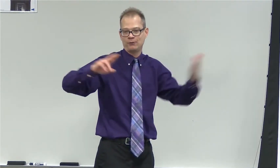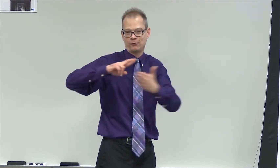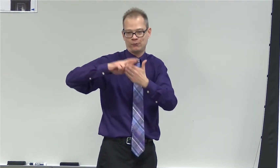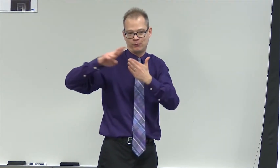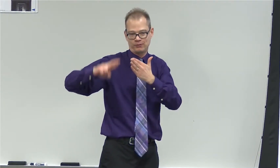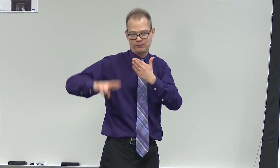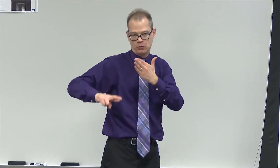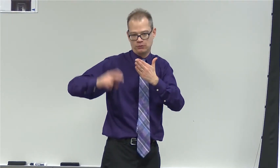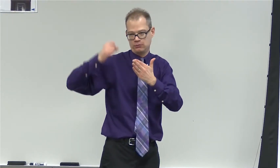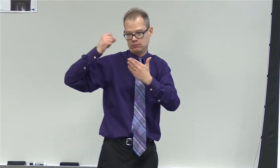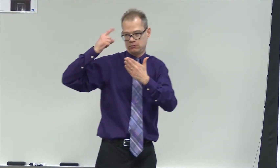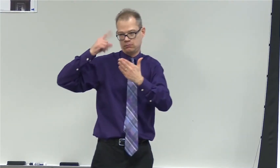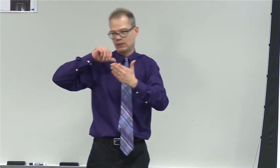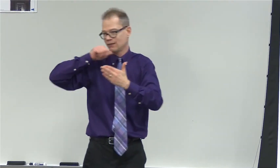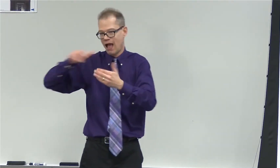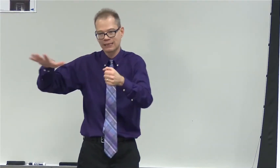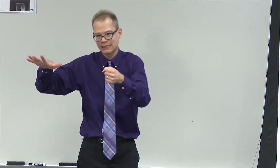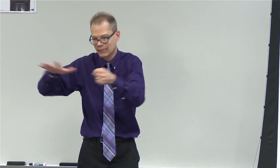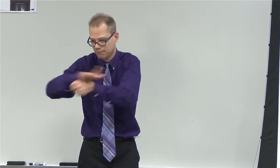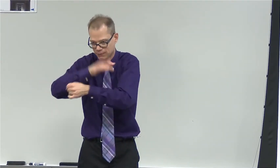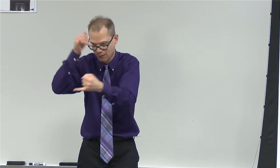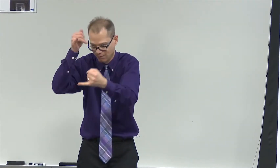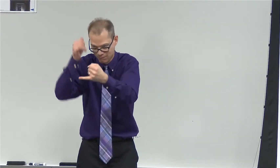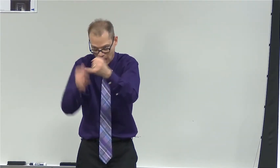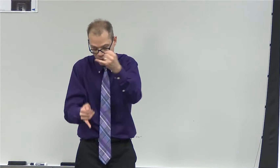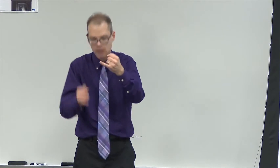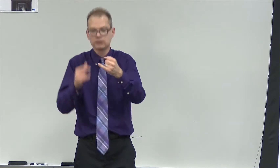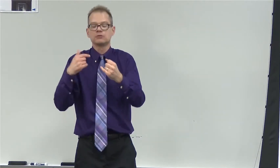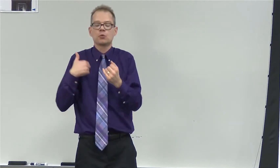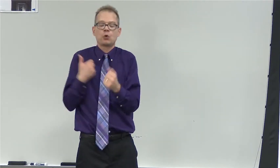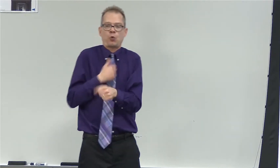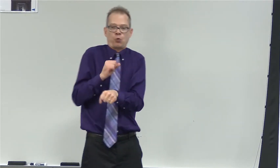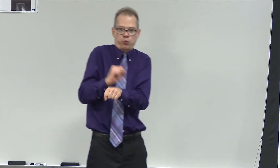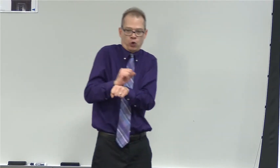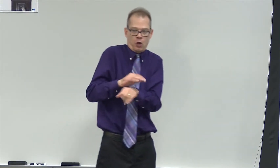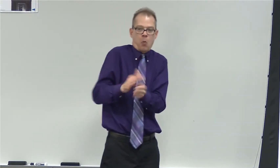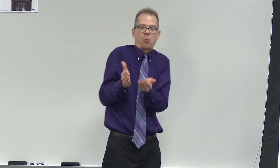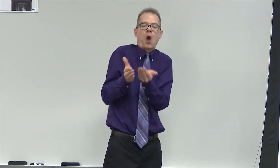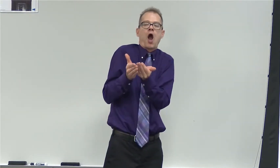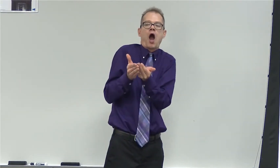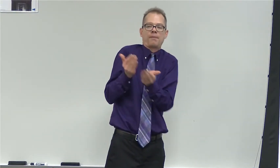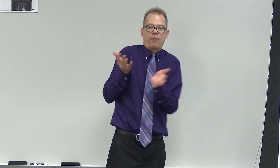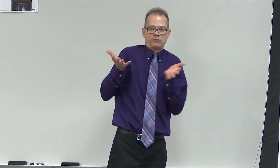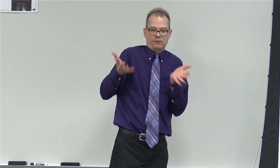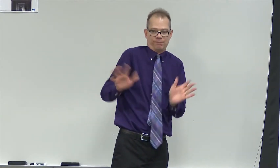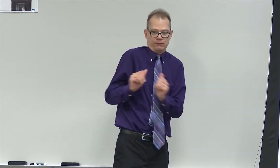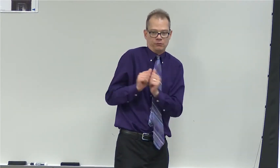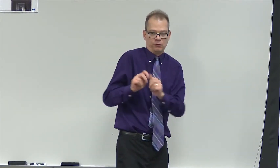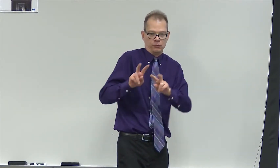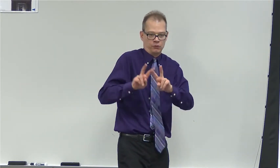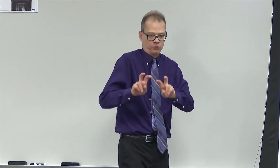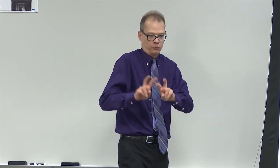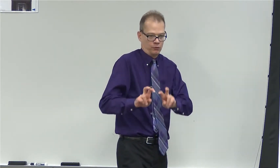And here are the participants for the...for the research. We worked... We are almost finished